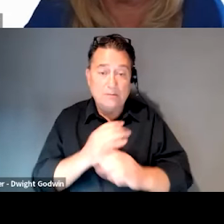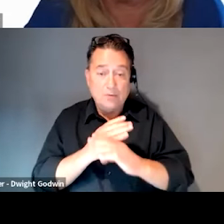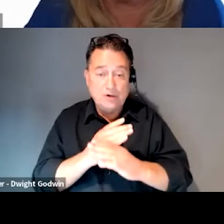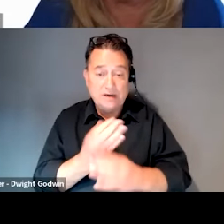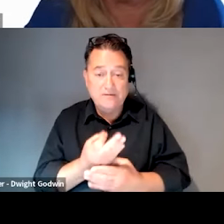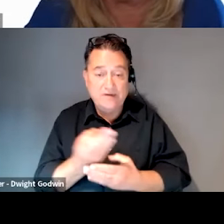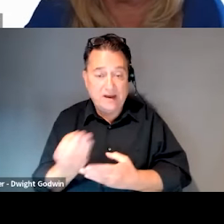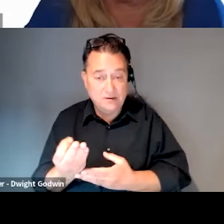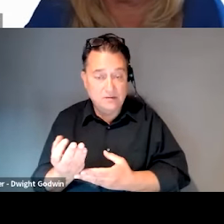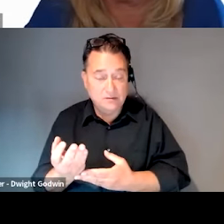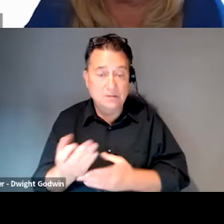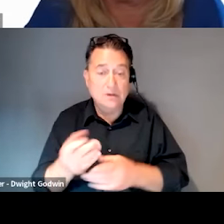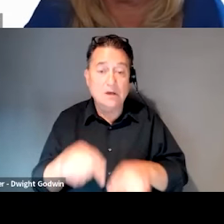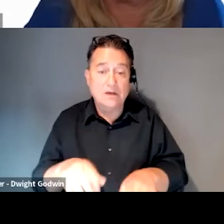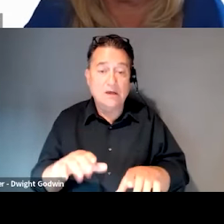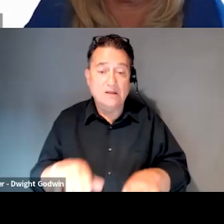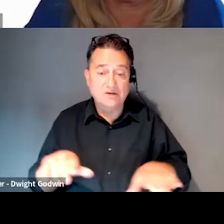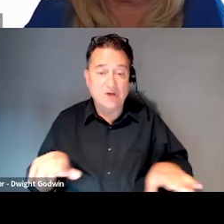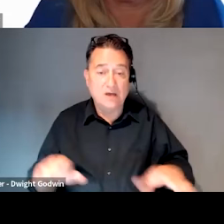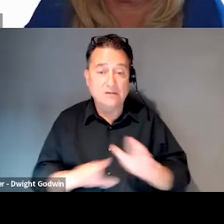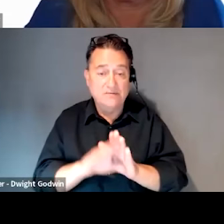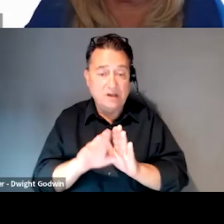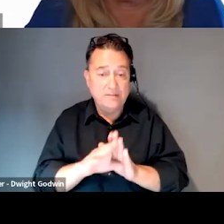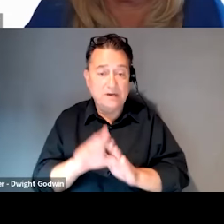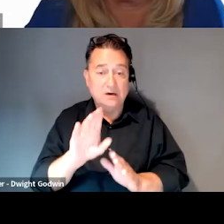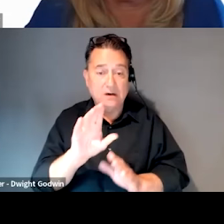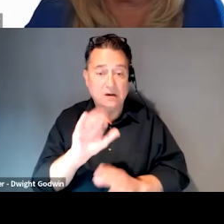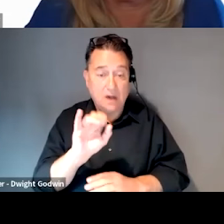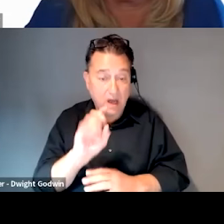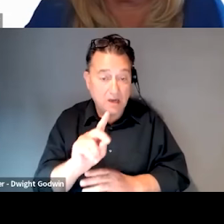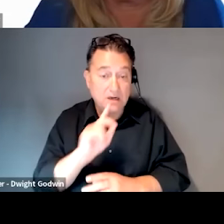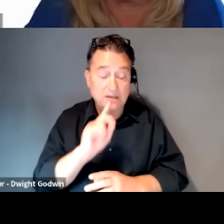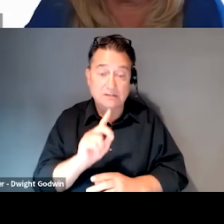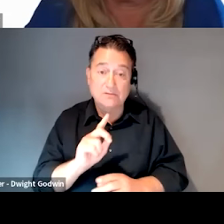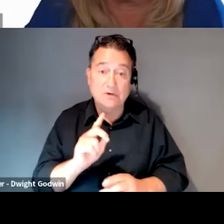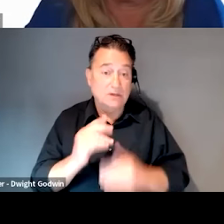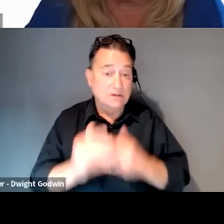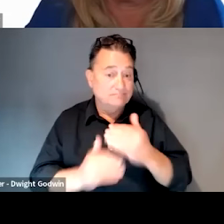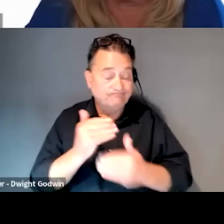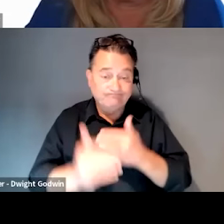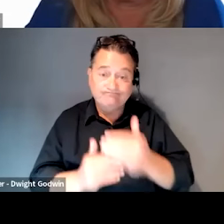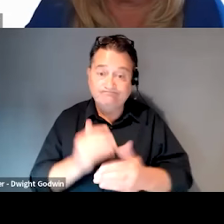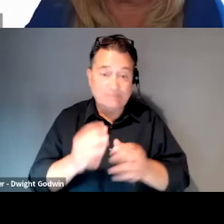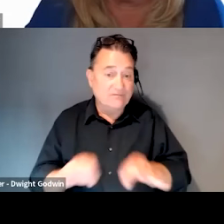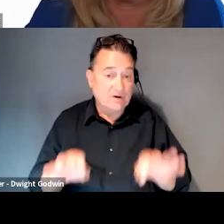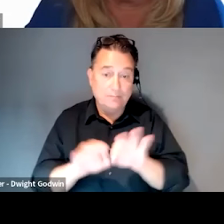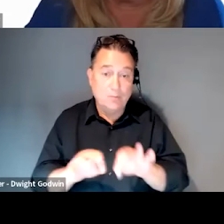as the child development clock is rapidly ticking, losing precious and important time for attachment and bonding.